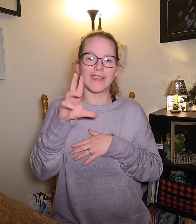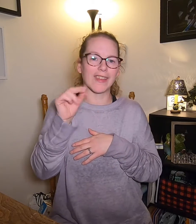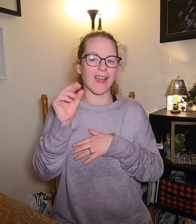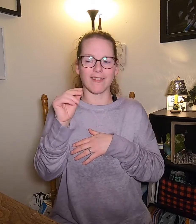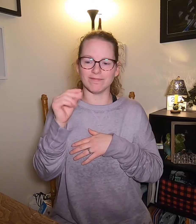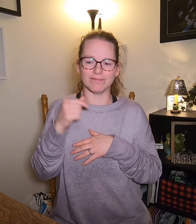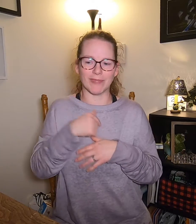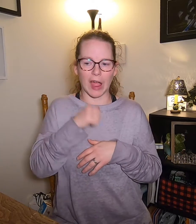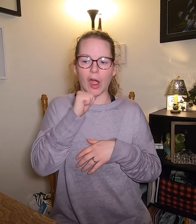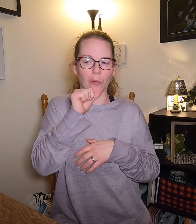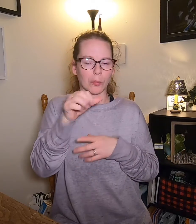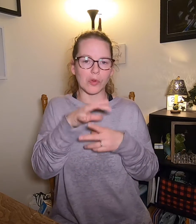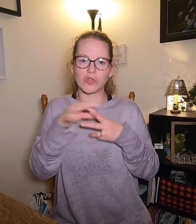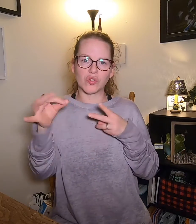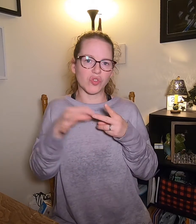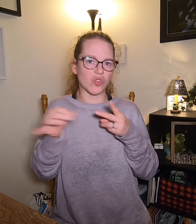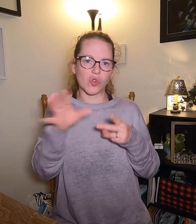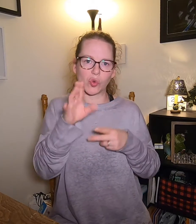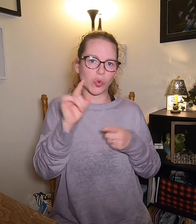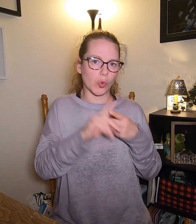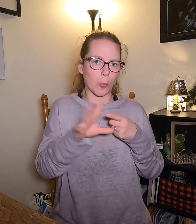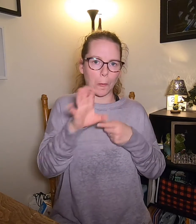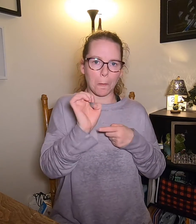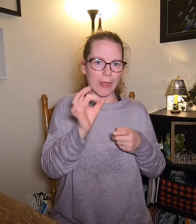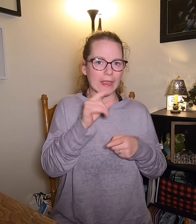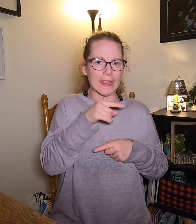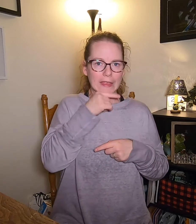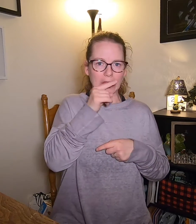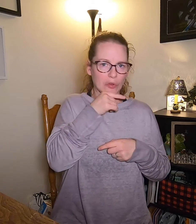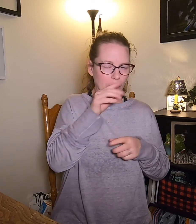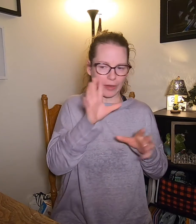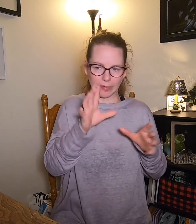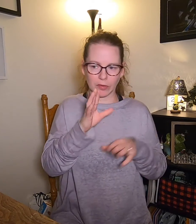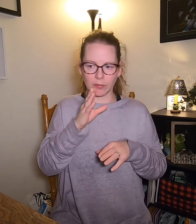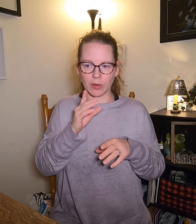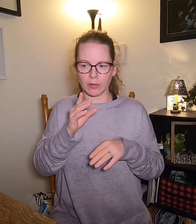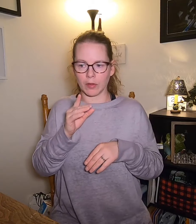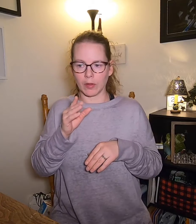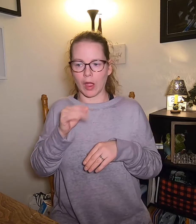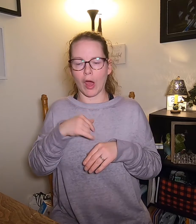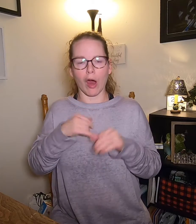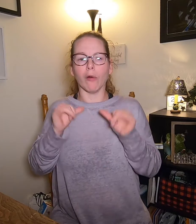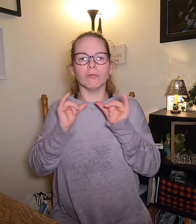No, I wouldn't chose to be hearing,